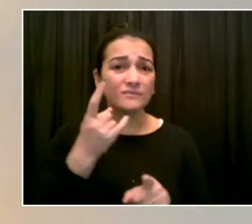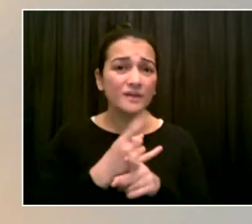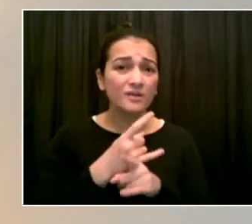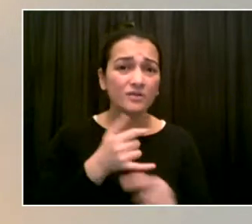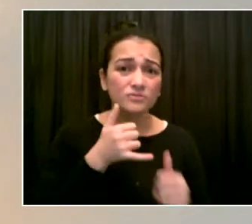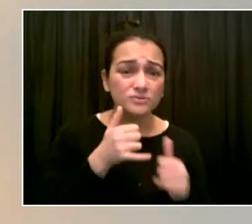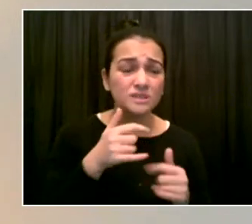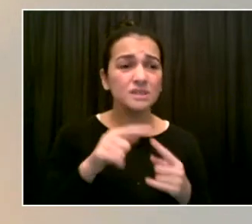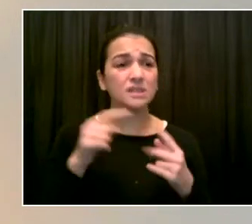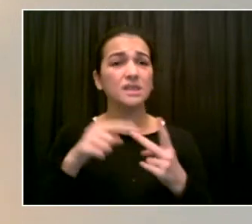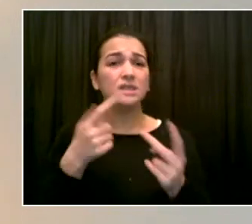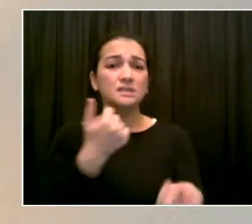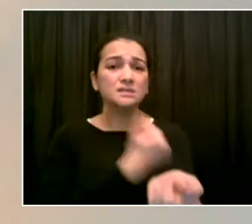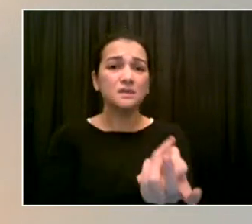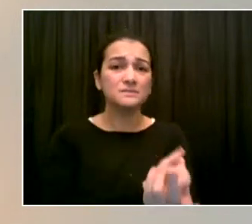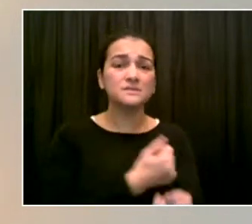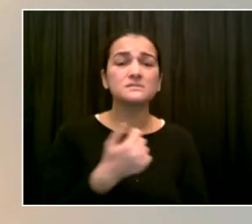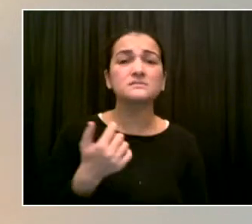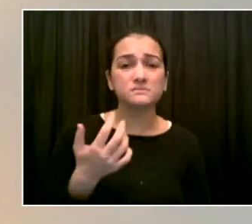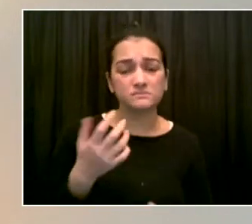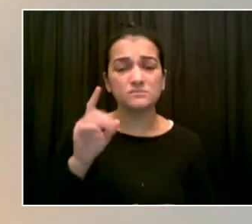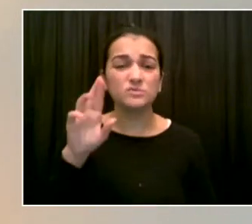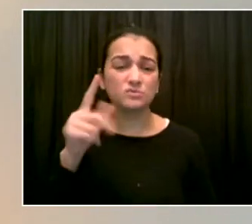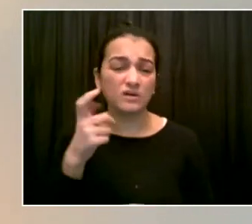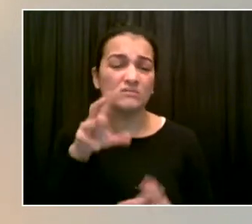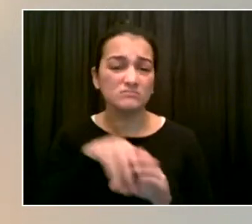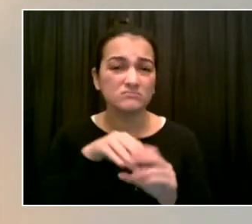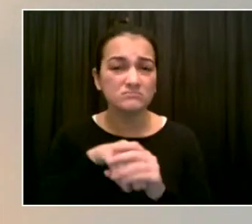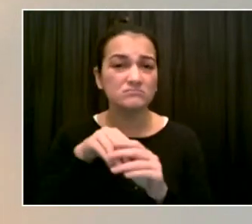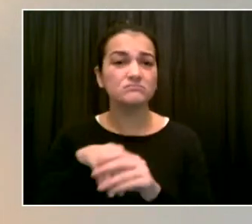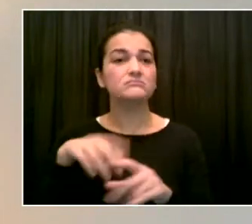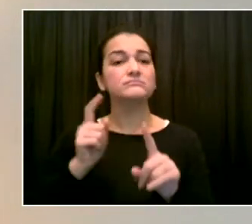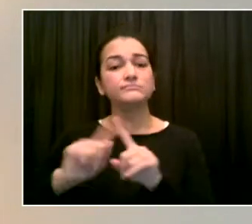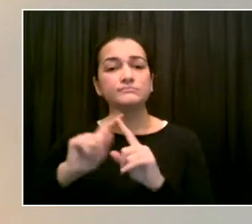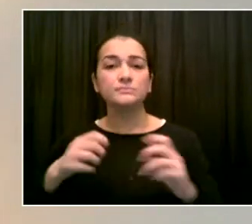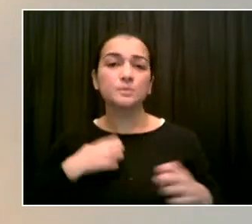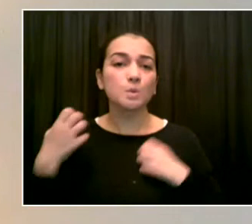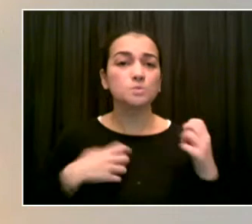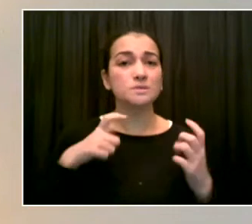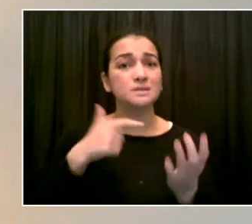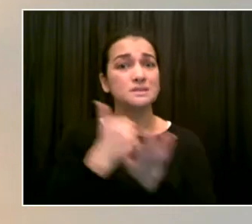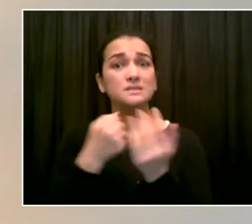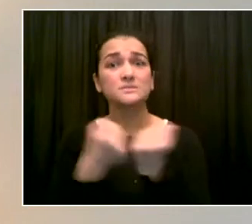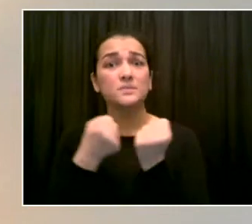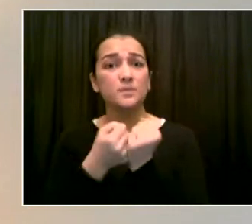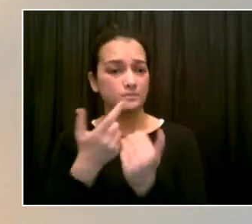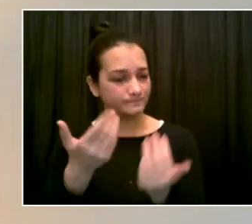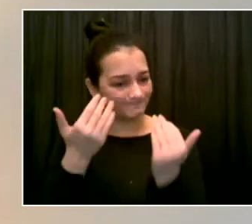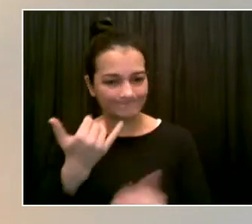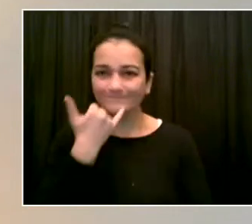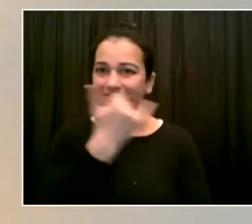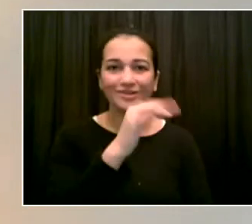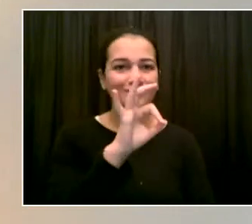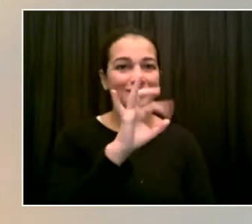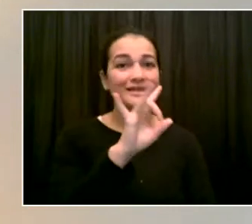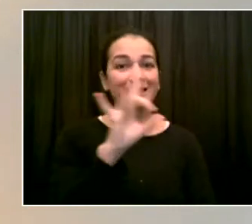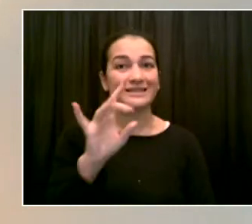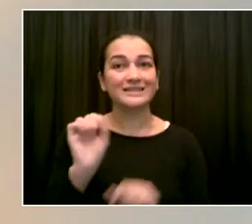I HOPE HAVING THIS NUMBER HELPS PEOPLE FEEL LIKE THAT THERE SHOULD BE MORE PLACES WHERE PEPLOE CAN RECEIVE HELP BEFORE THEY ARE IN CRISIS,